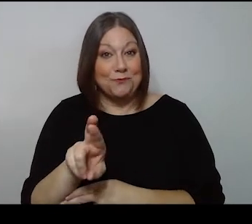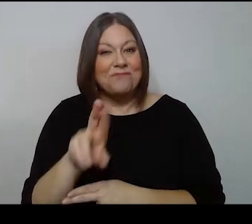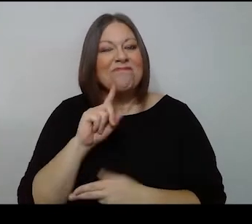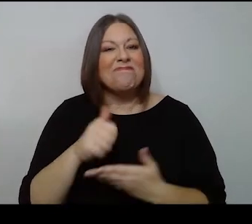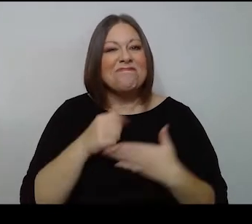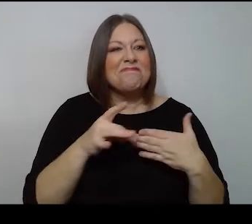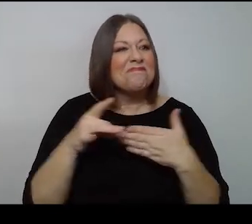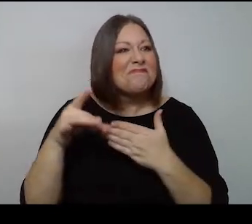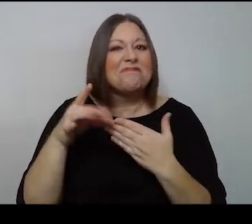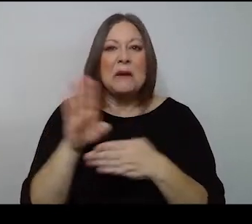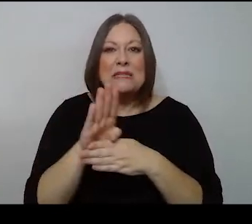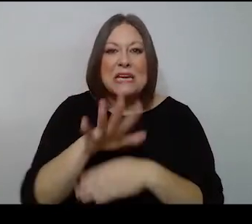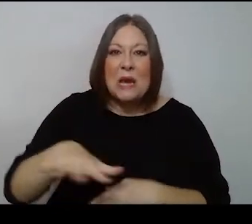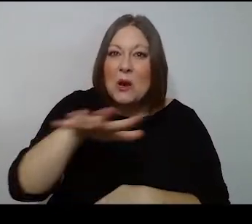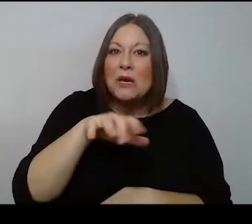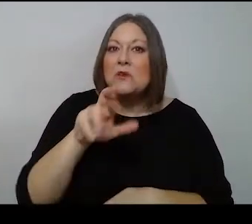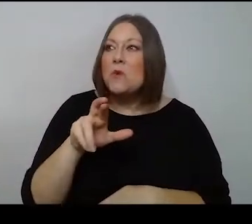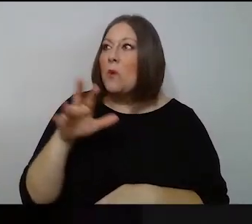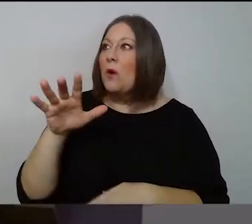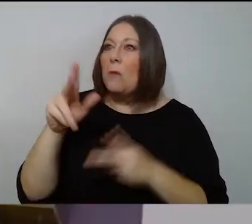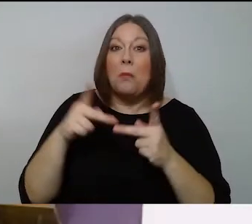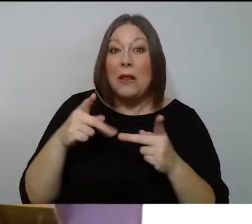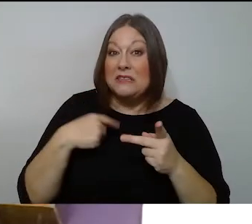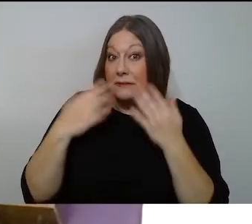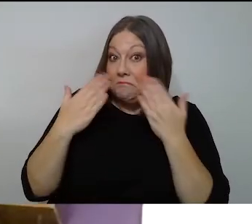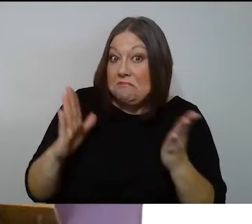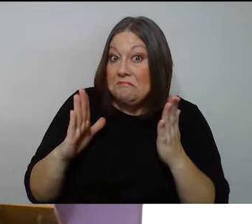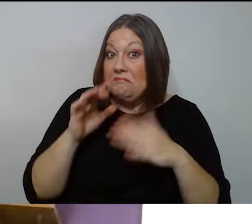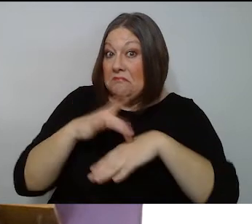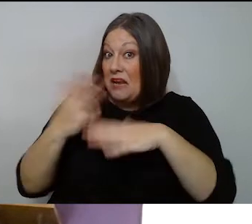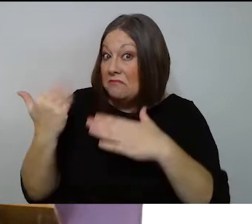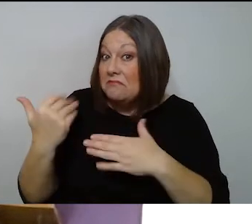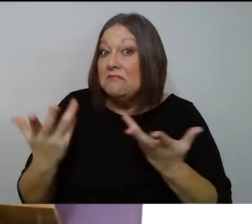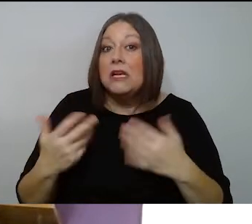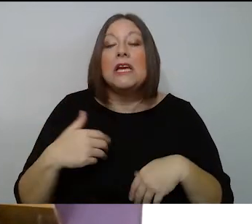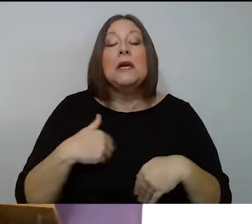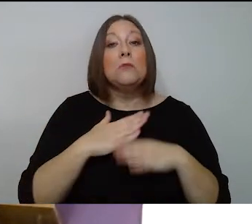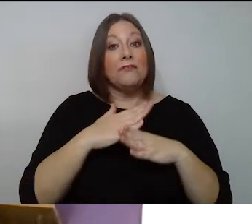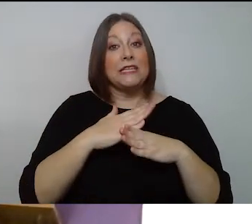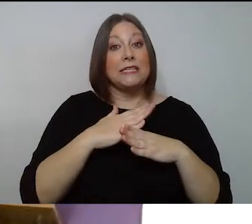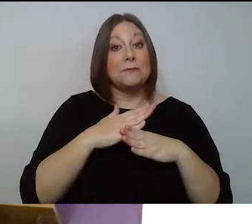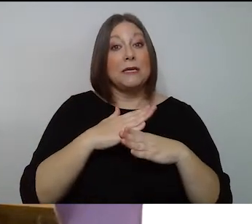navigating busy areas or unfamiliar spaces; he keeps me from walking out into traffic